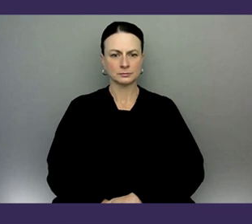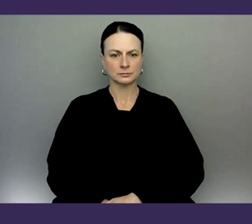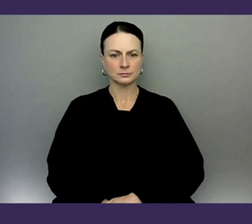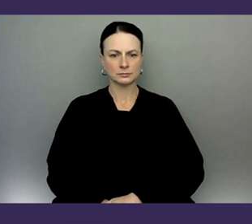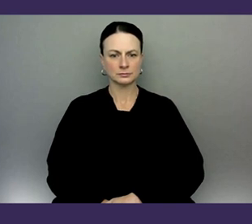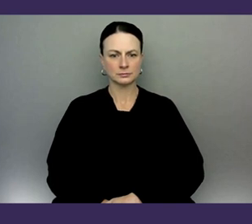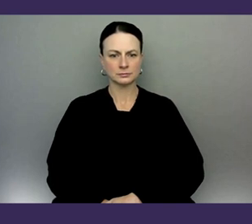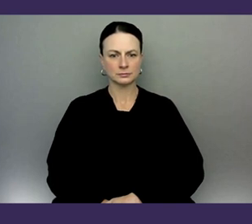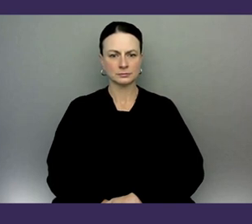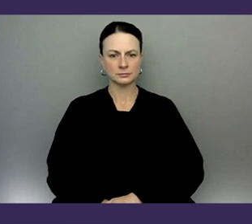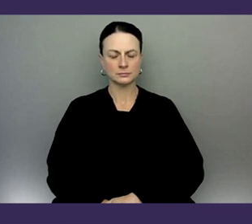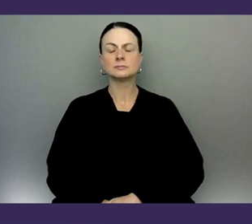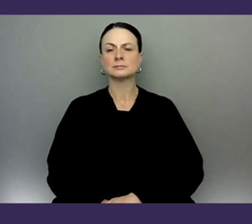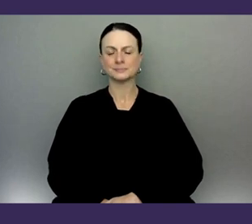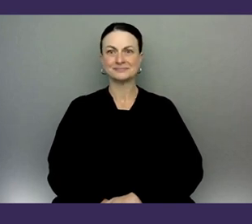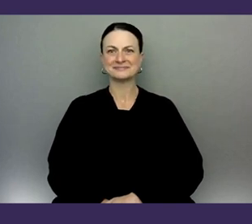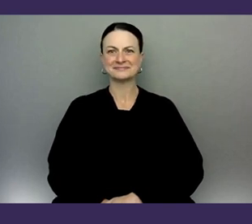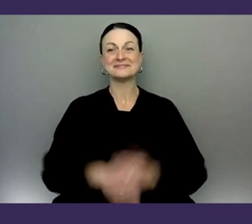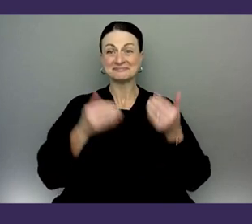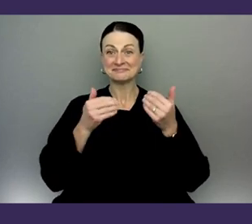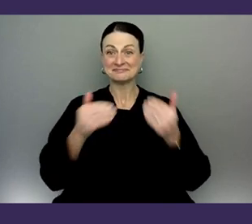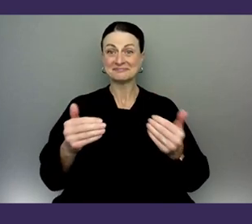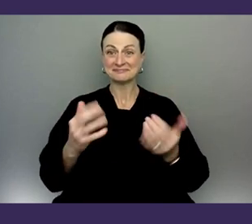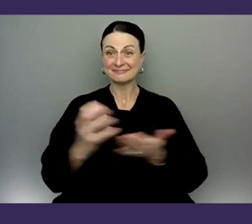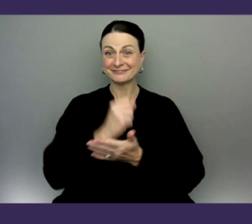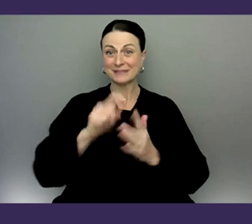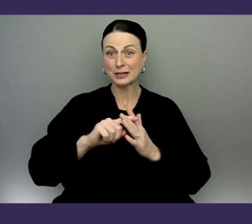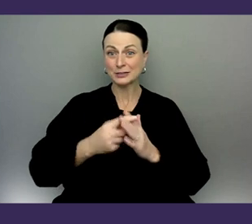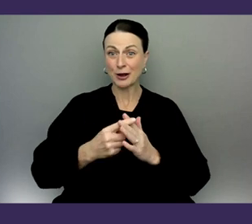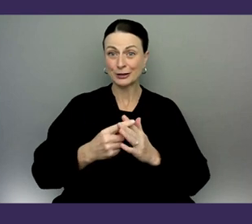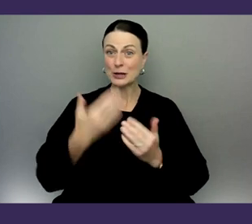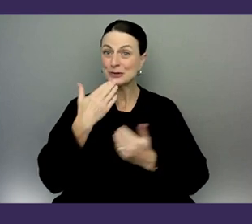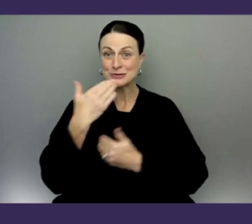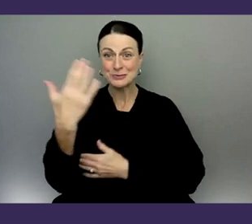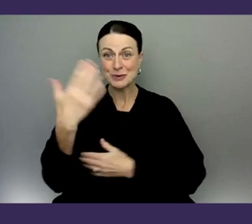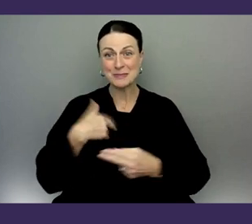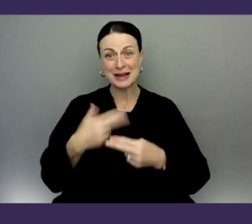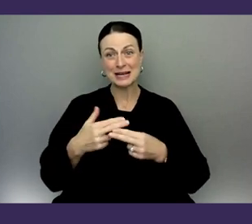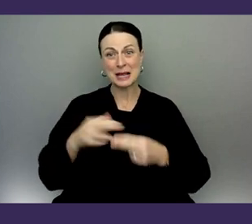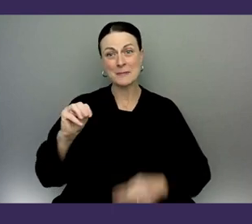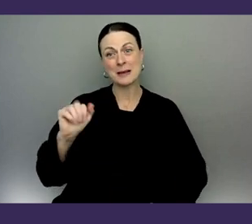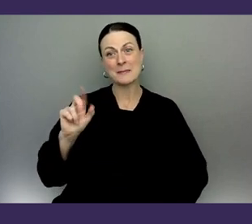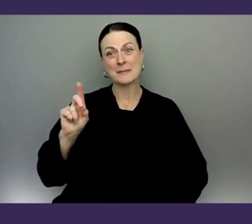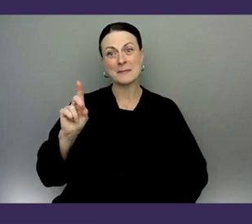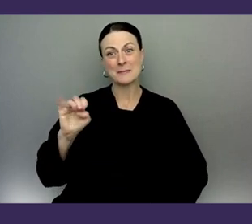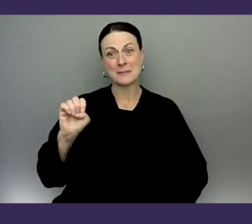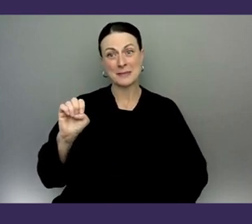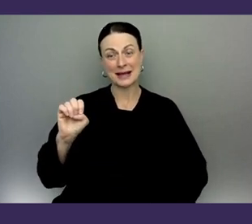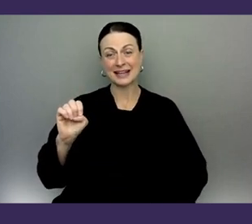All right, so we can get started. Good morning, everyone. My name is Maddie. As a visual description,